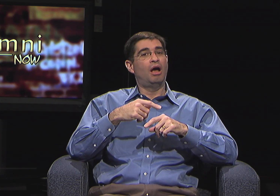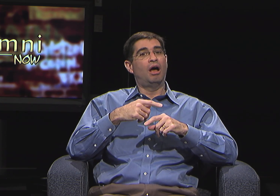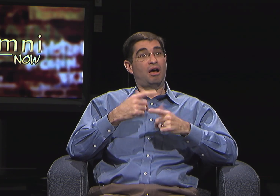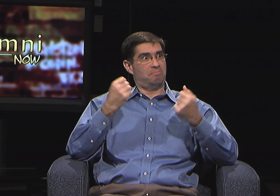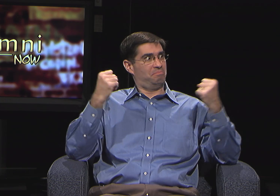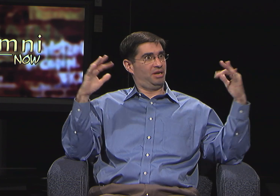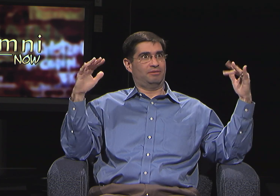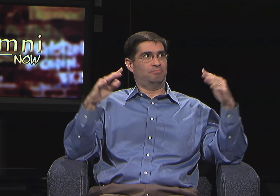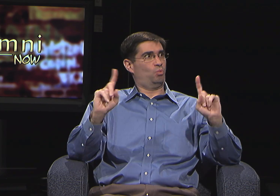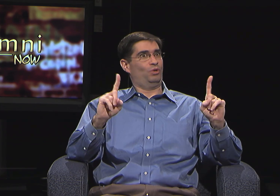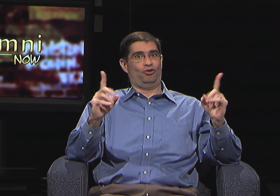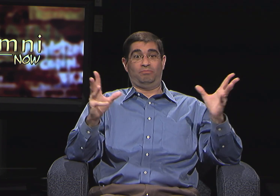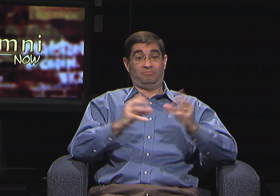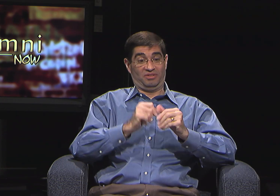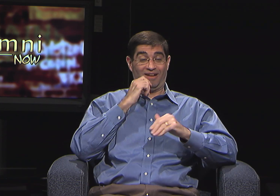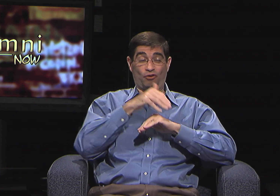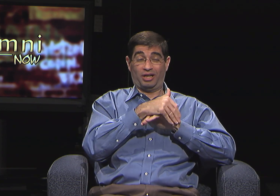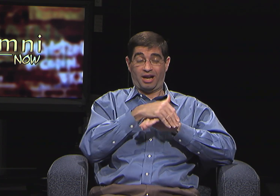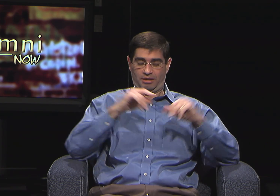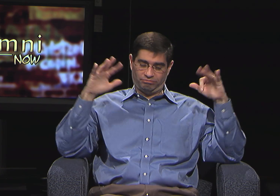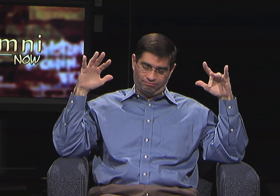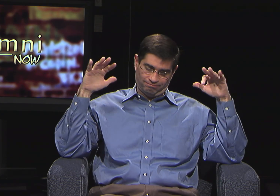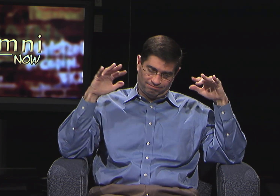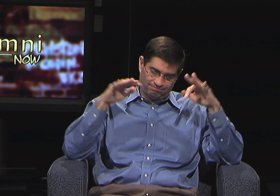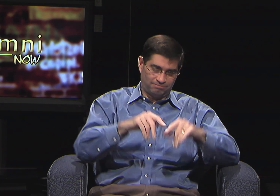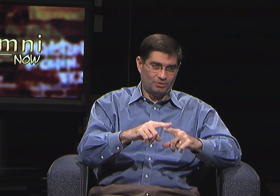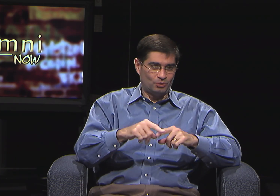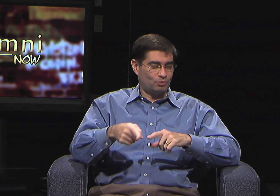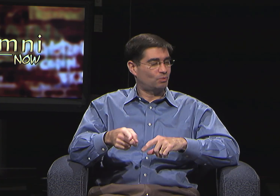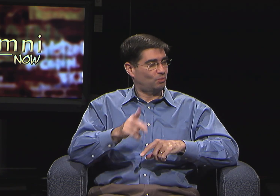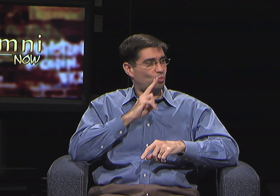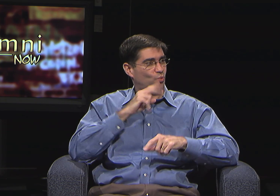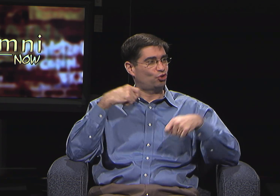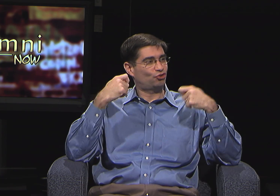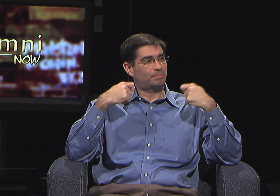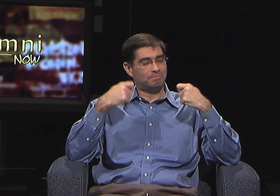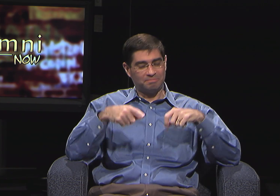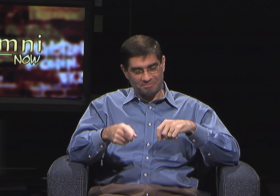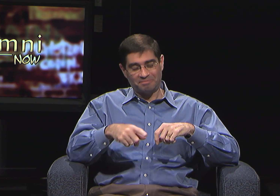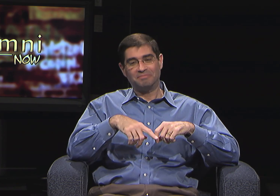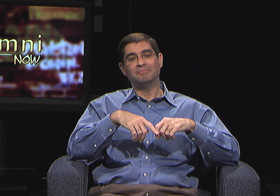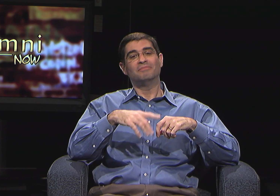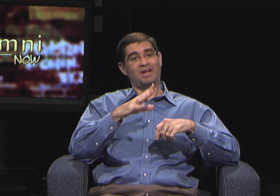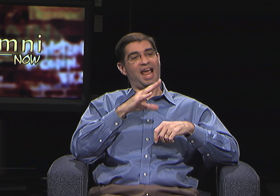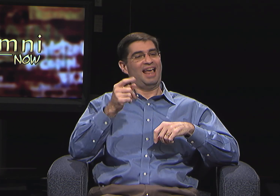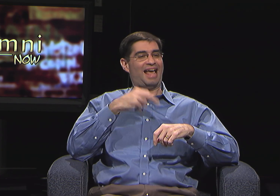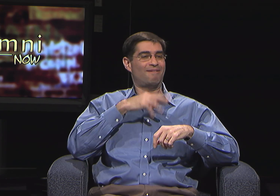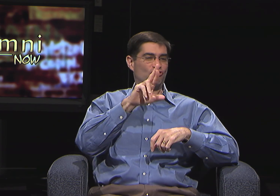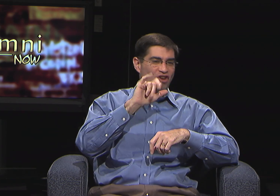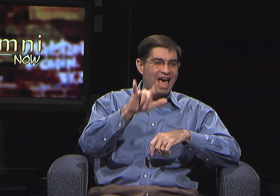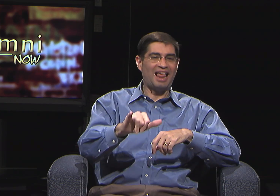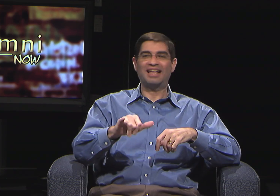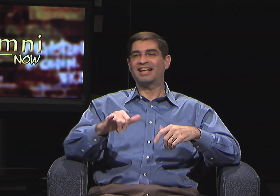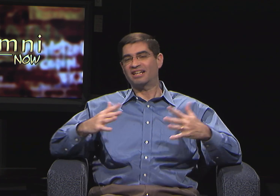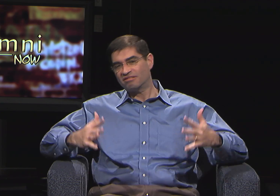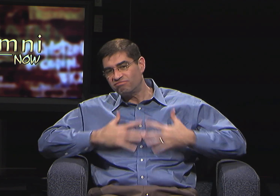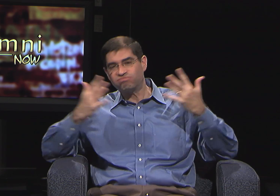All of the students gathered in Hughes Gym every evening. They had rallies and presentations